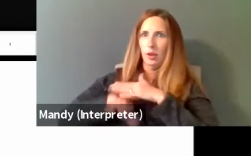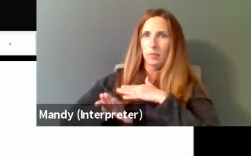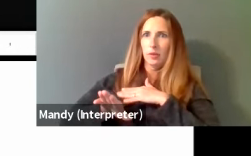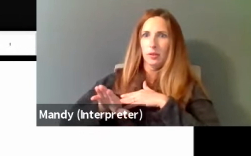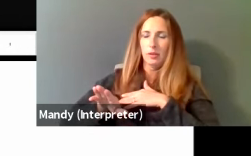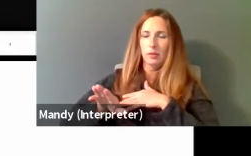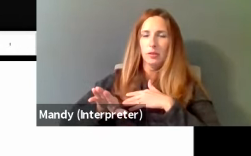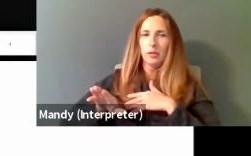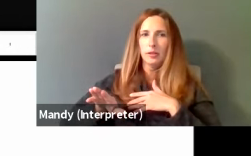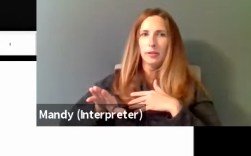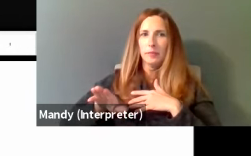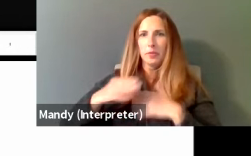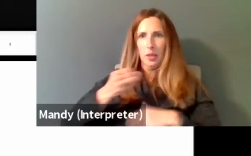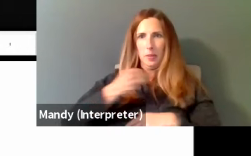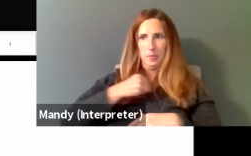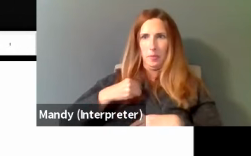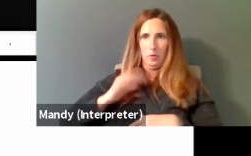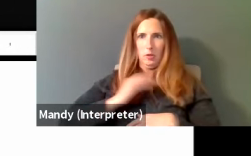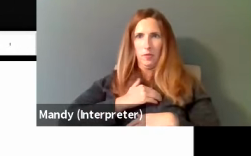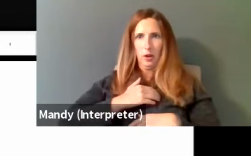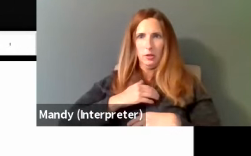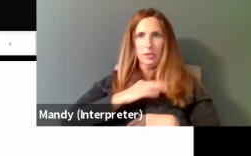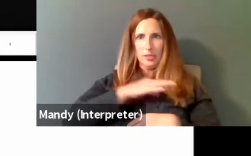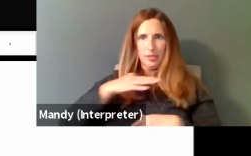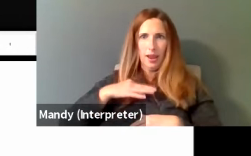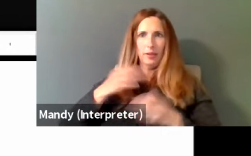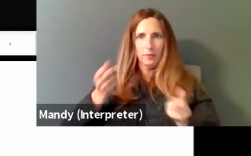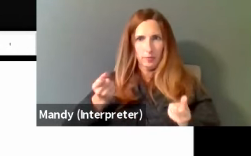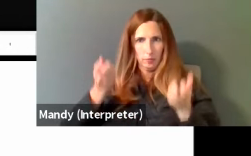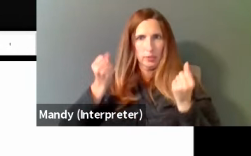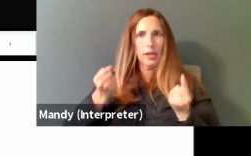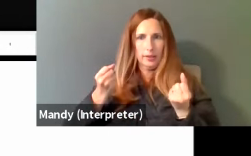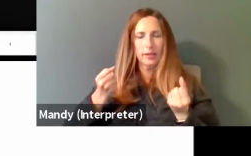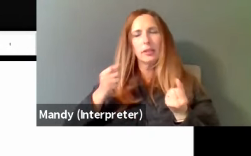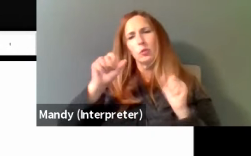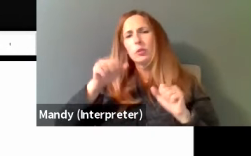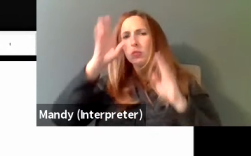that members of our staff speaks sign language. Do you get really creative about it?